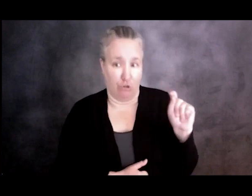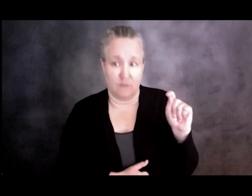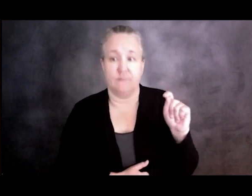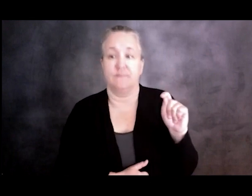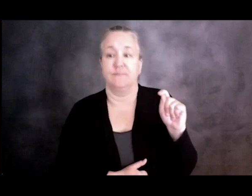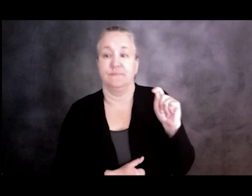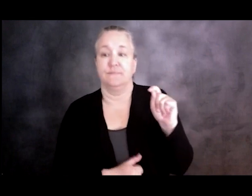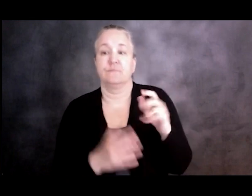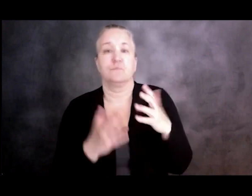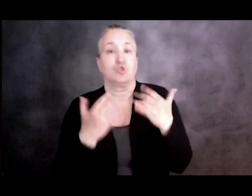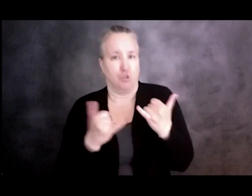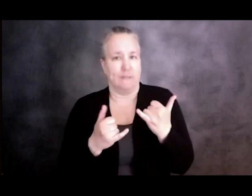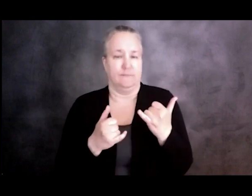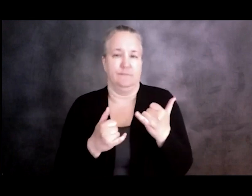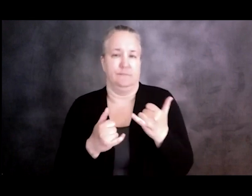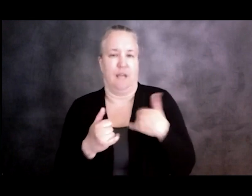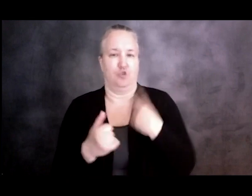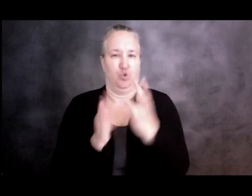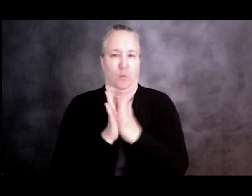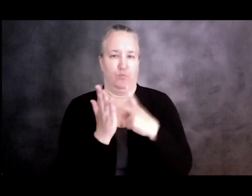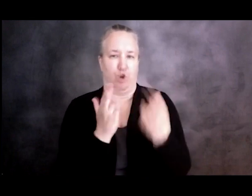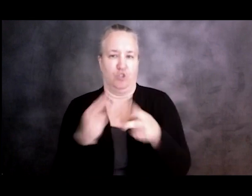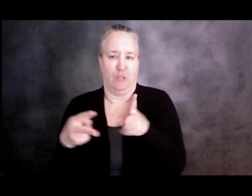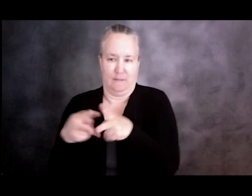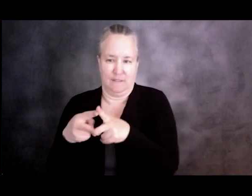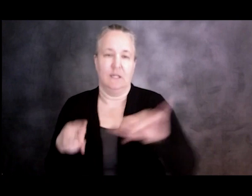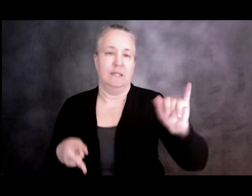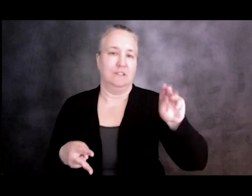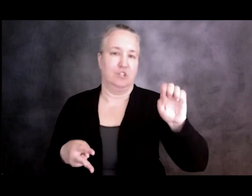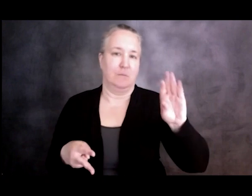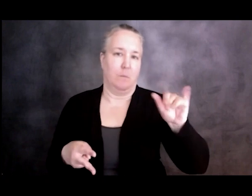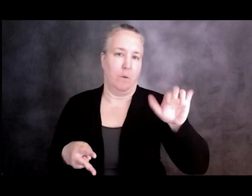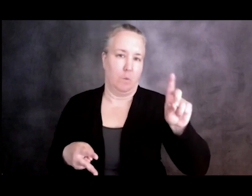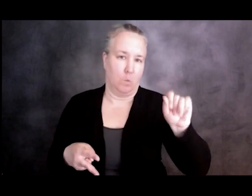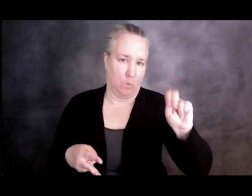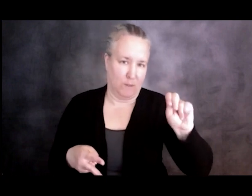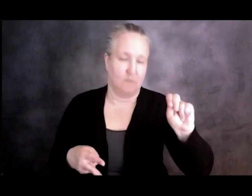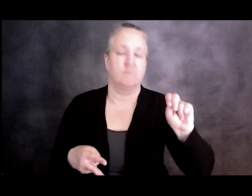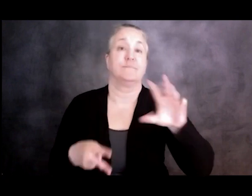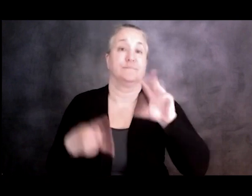He is currently completing two book projects-- James Baldwin and the Art of Late Style and the first